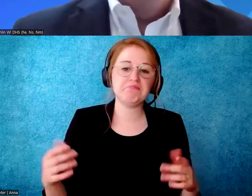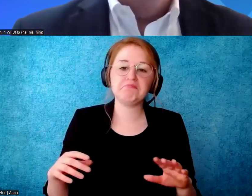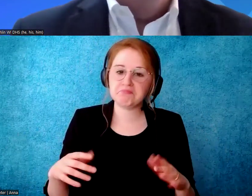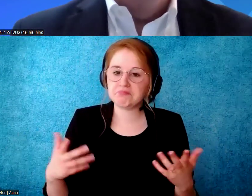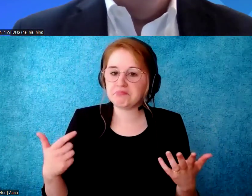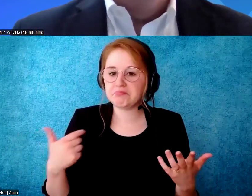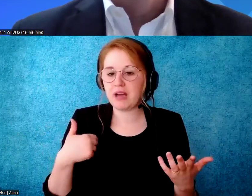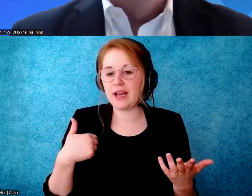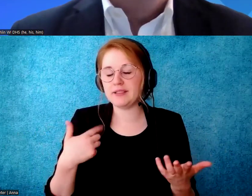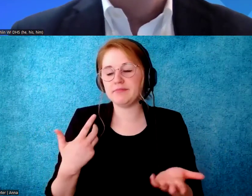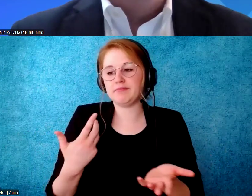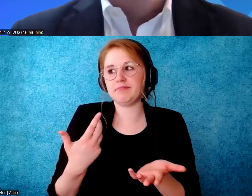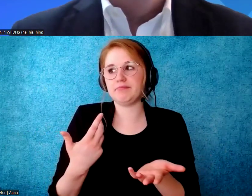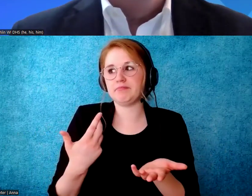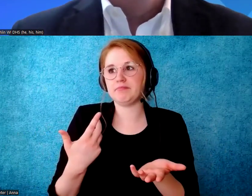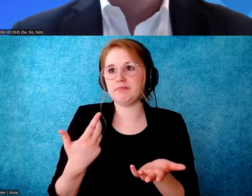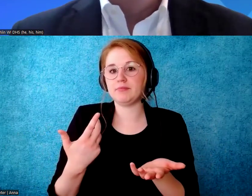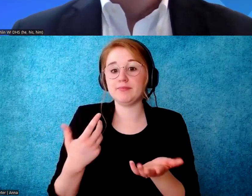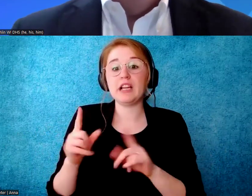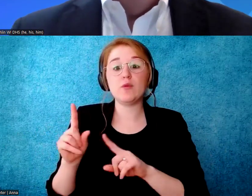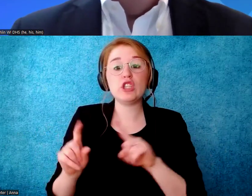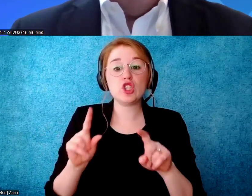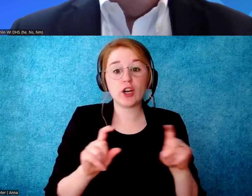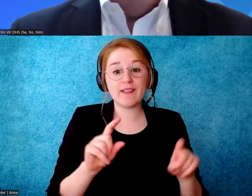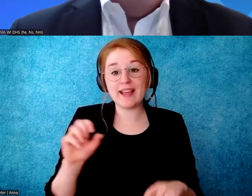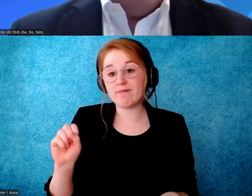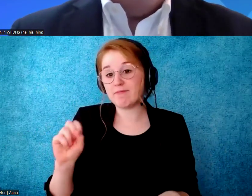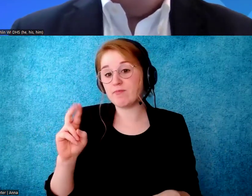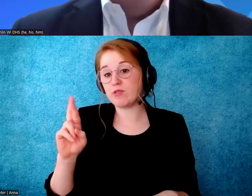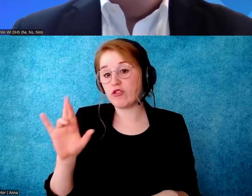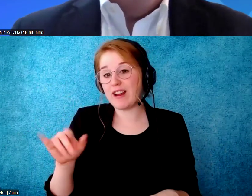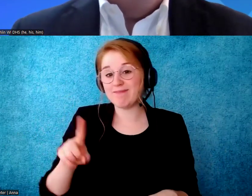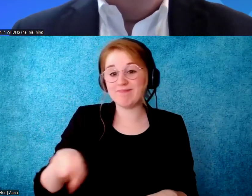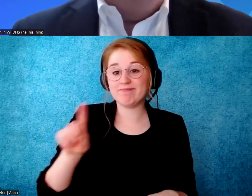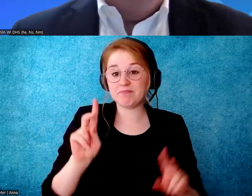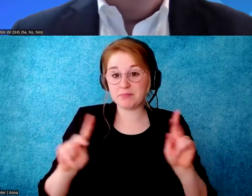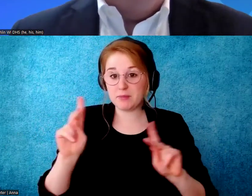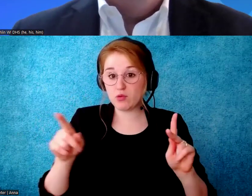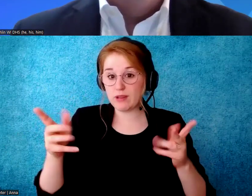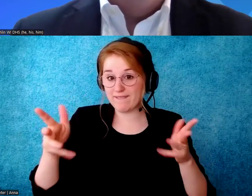I talked about we survey every one of our people that have completed the training